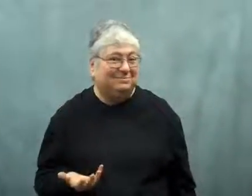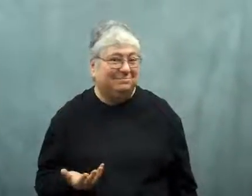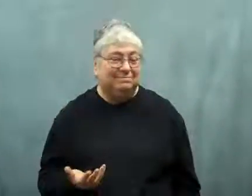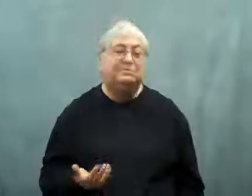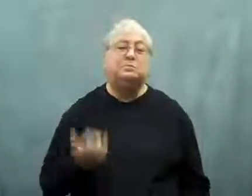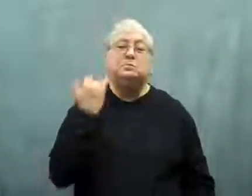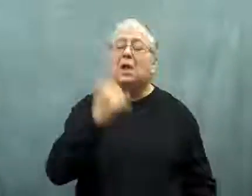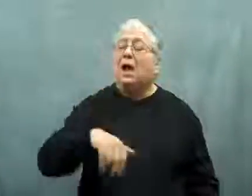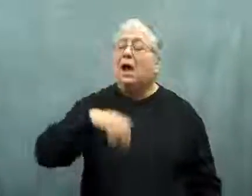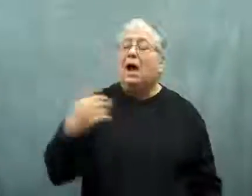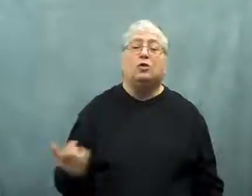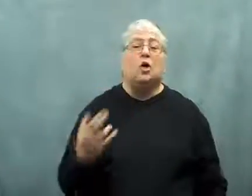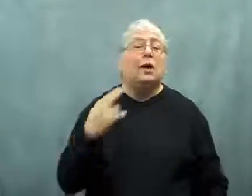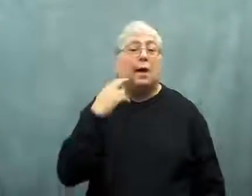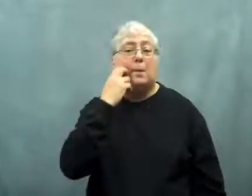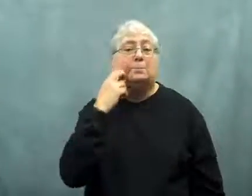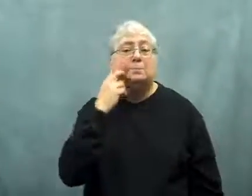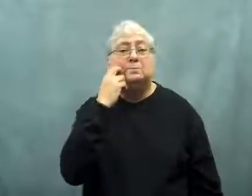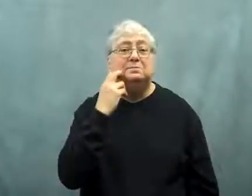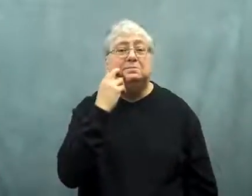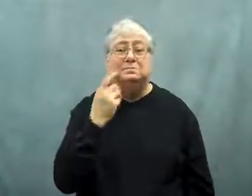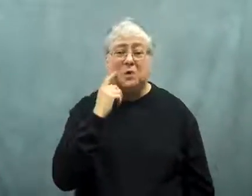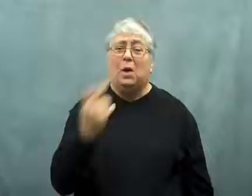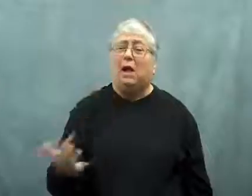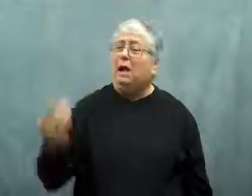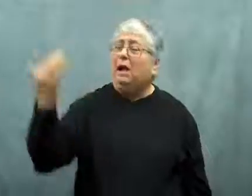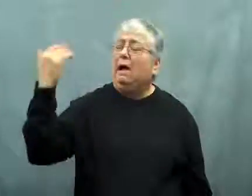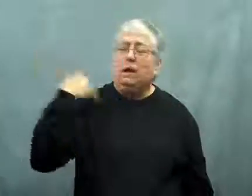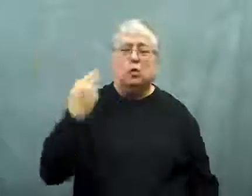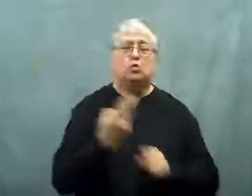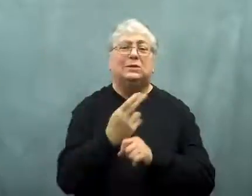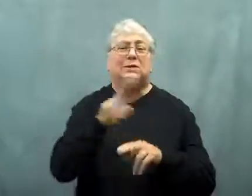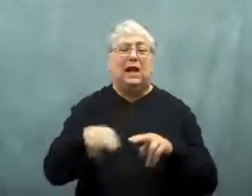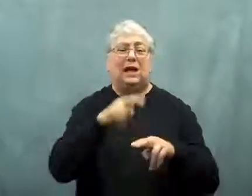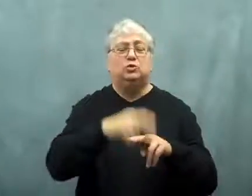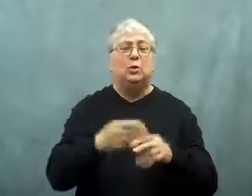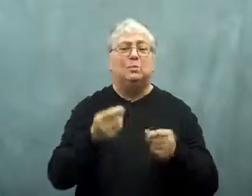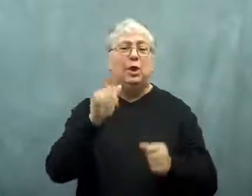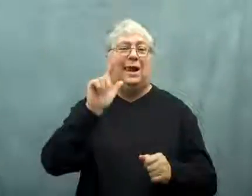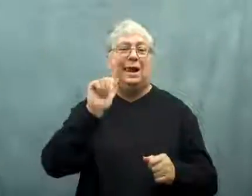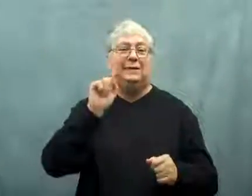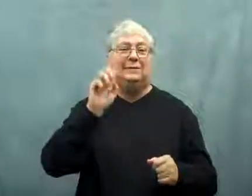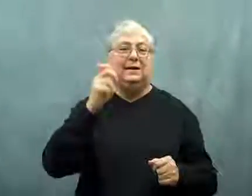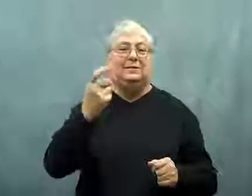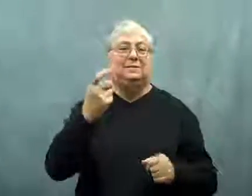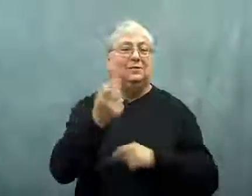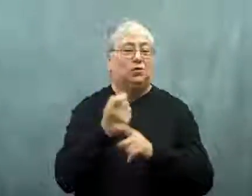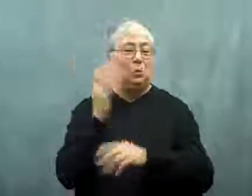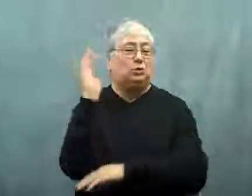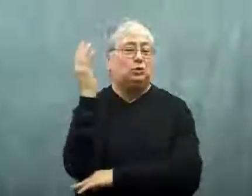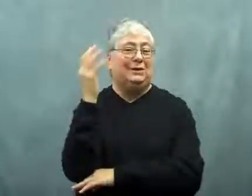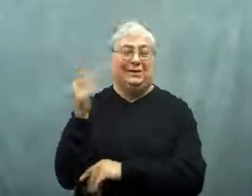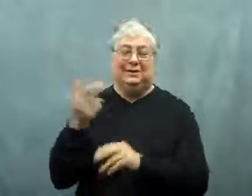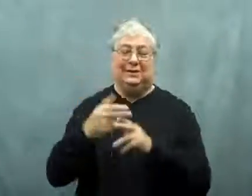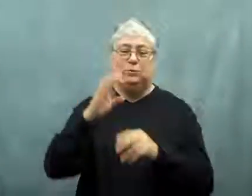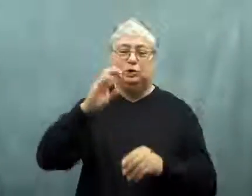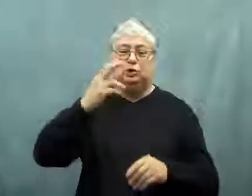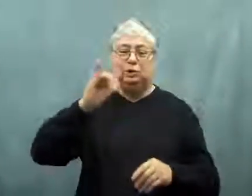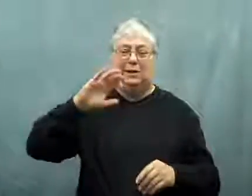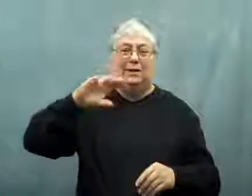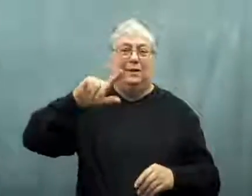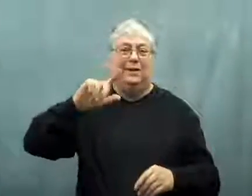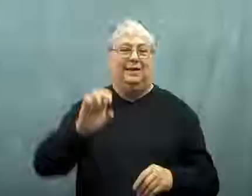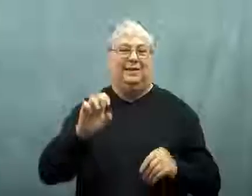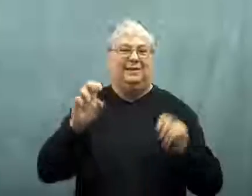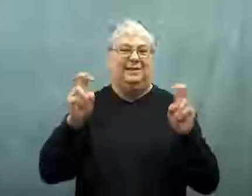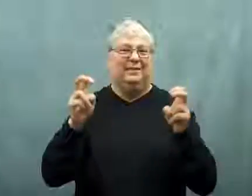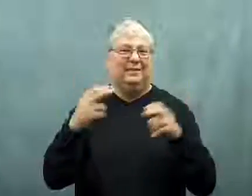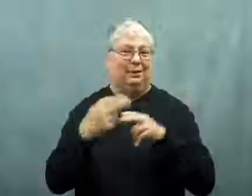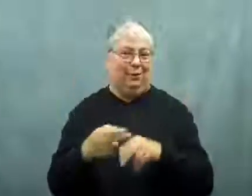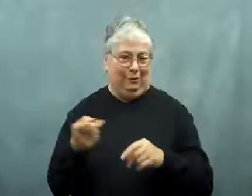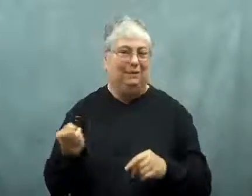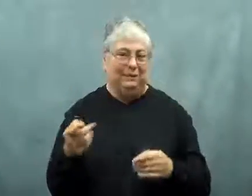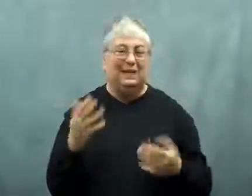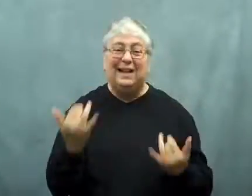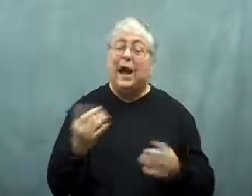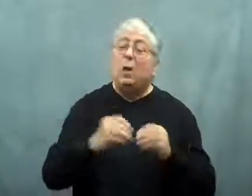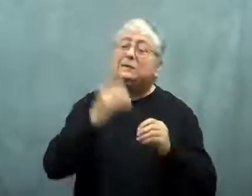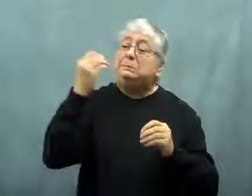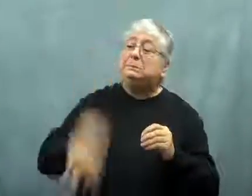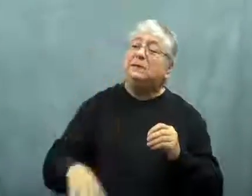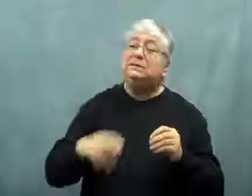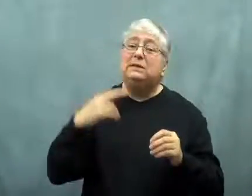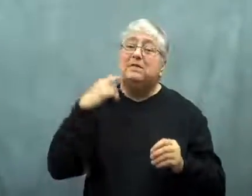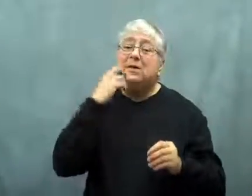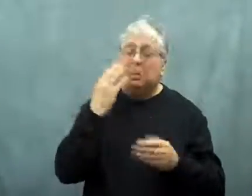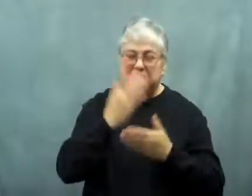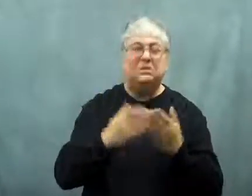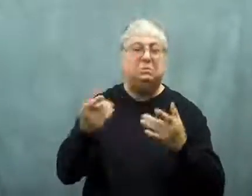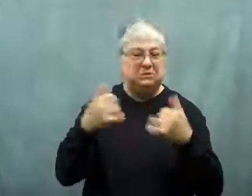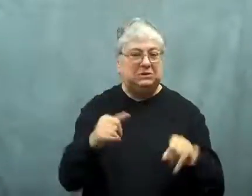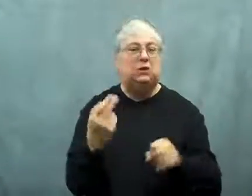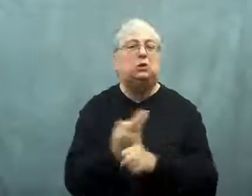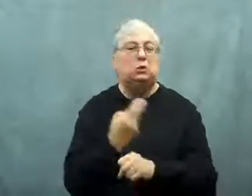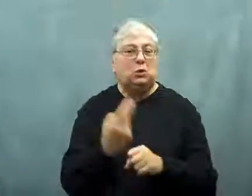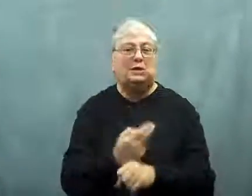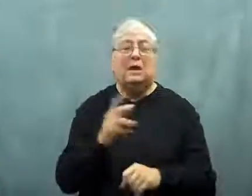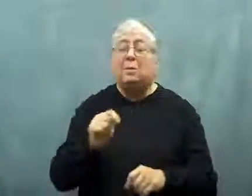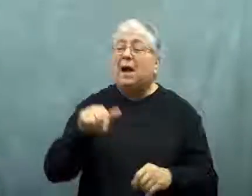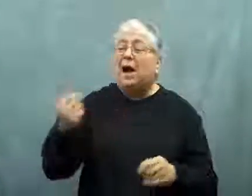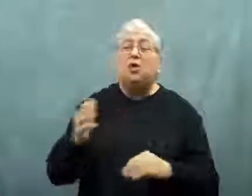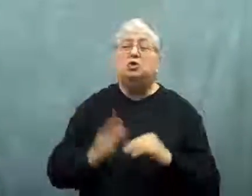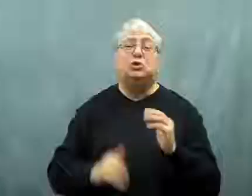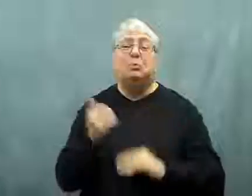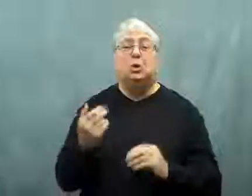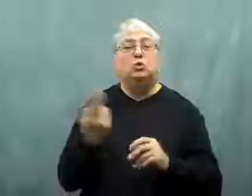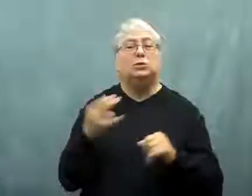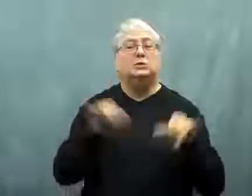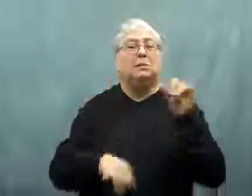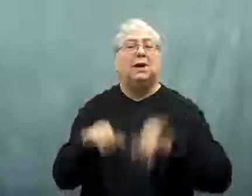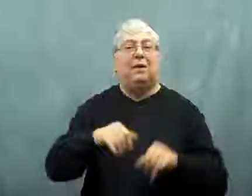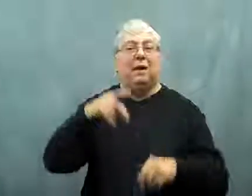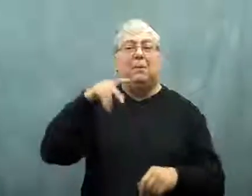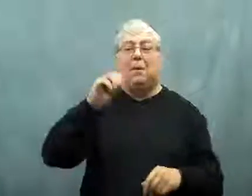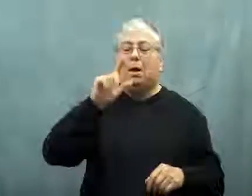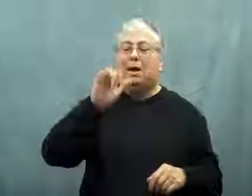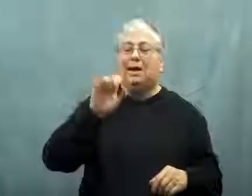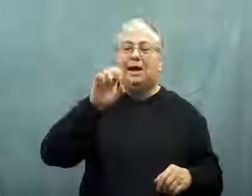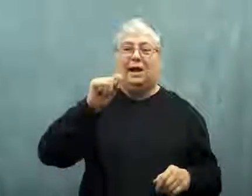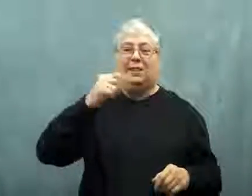Gum used to be made from a natural latex from trees called chicle.